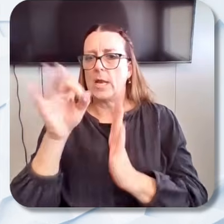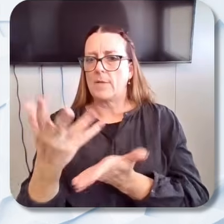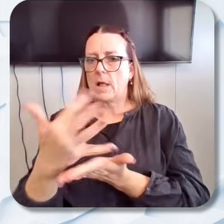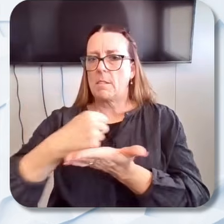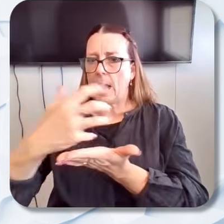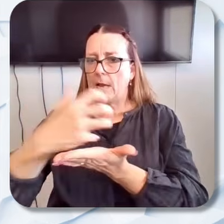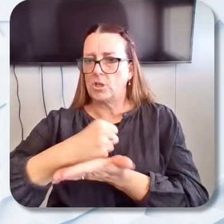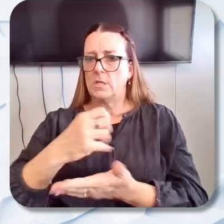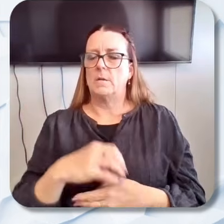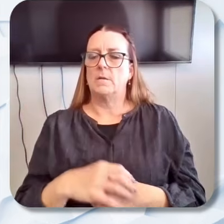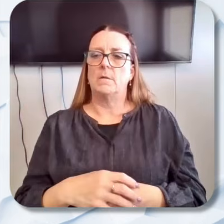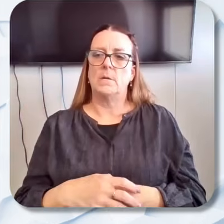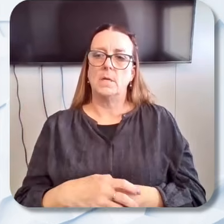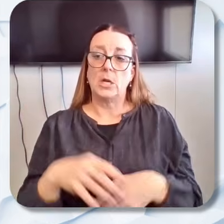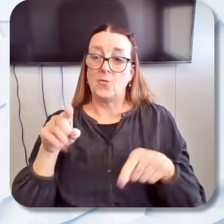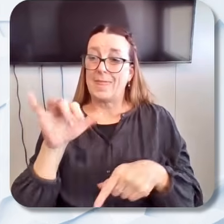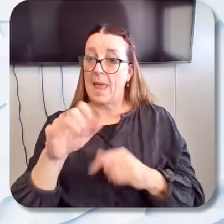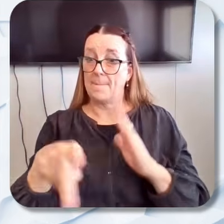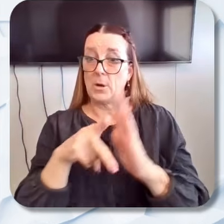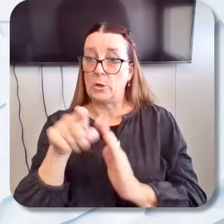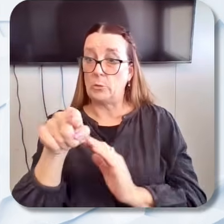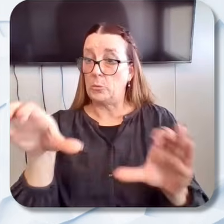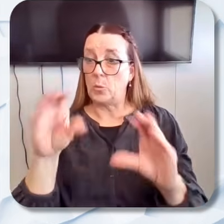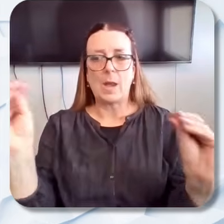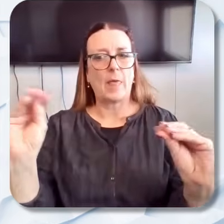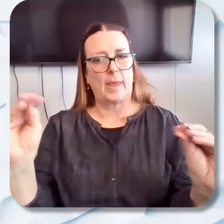During that period you don't have to actually do anything, just your normal work providing